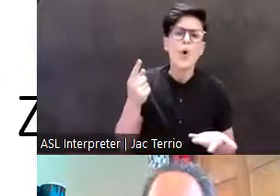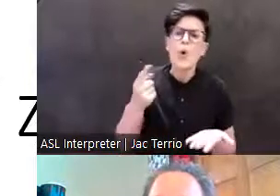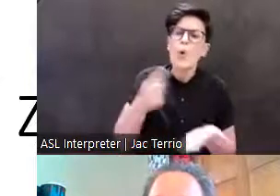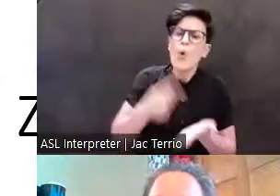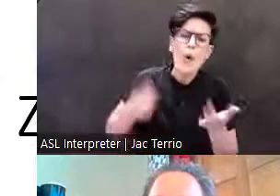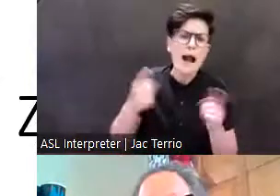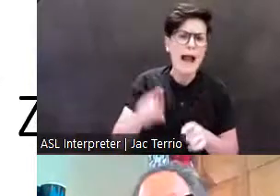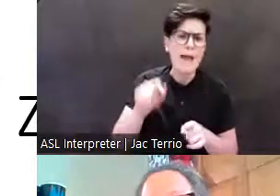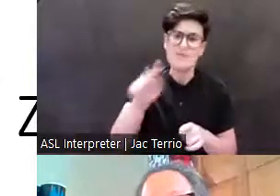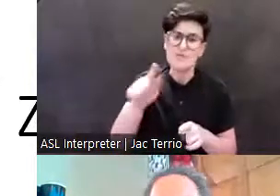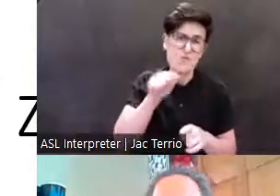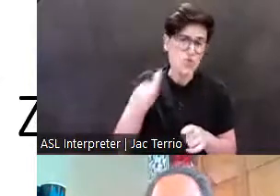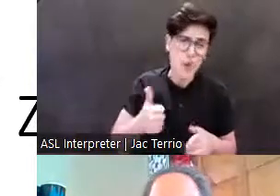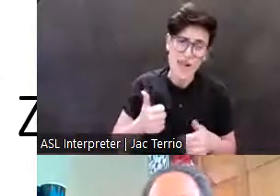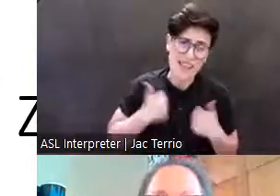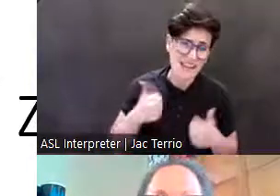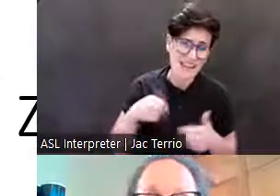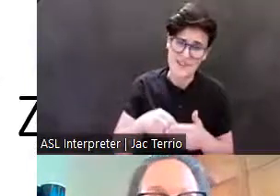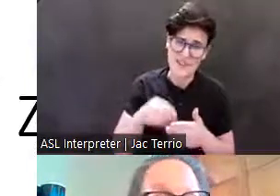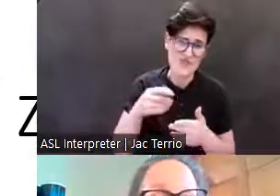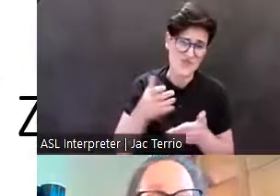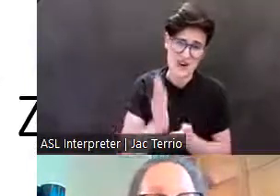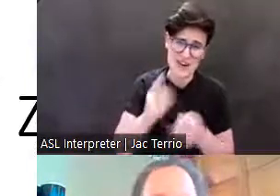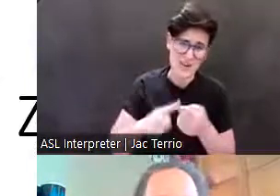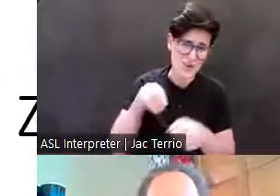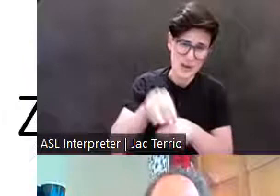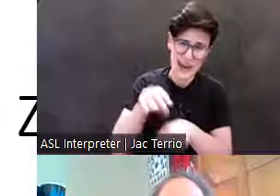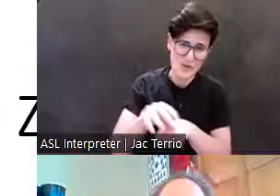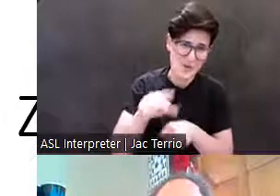And there are a lot of ZIP Codes in Connecticut that are not covered.